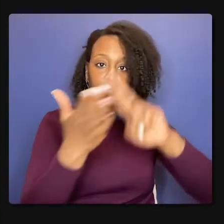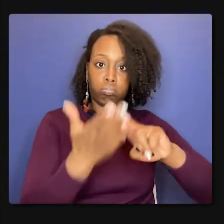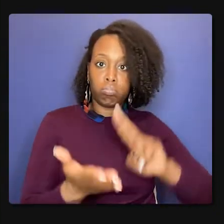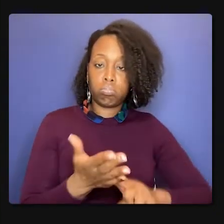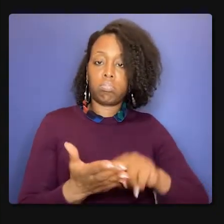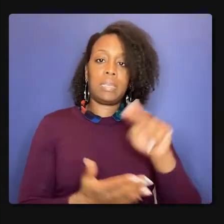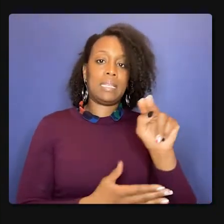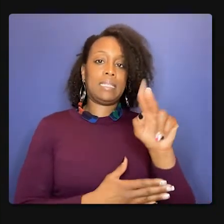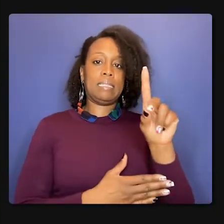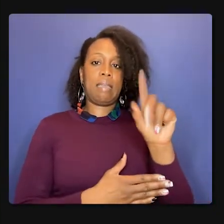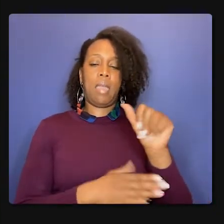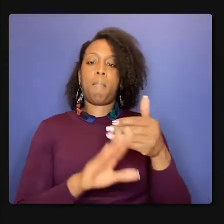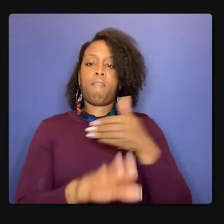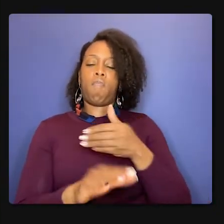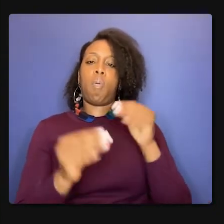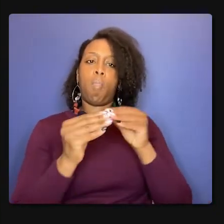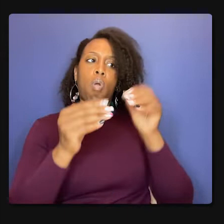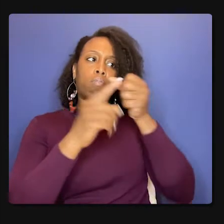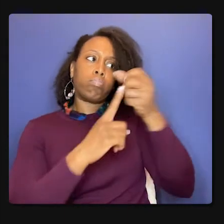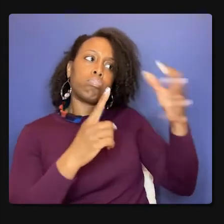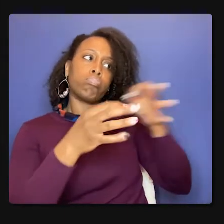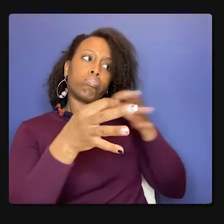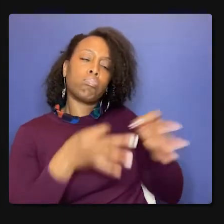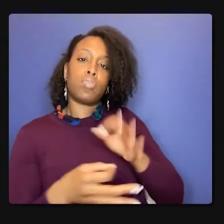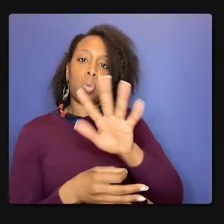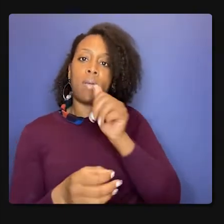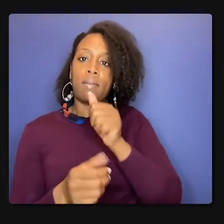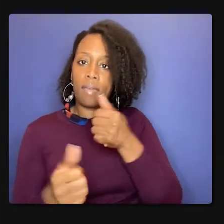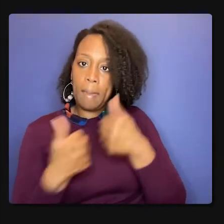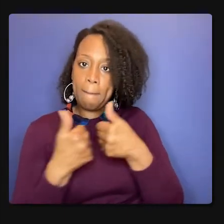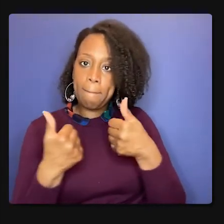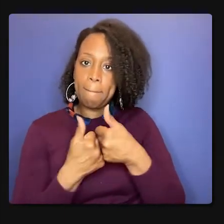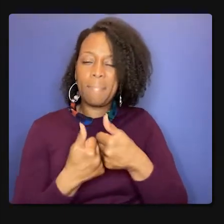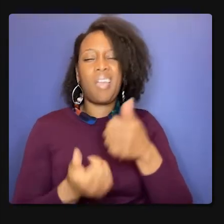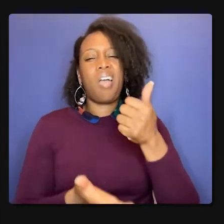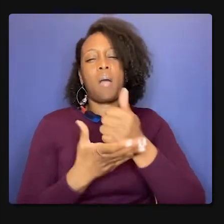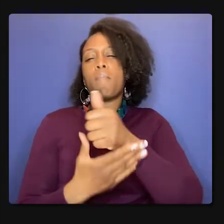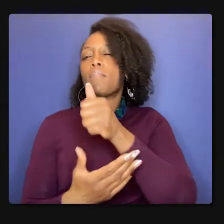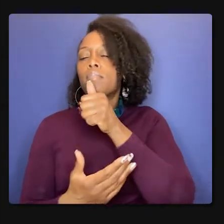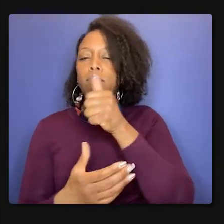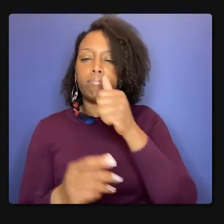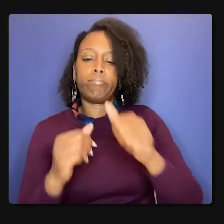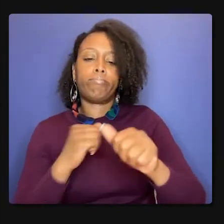before sharing more details about your game. This is to protect both of us when discussing your IP.